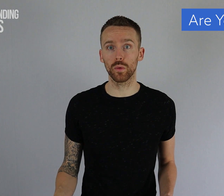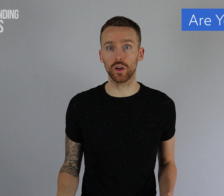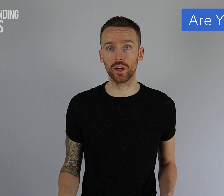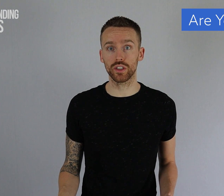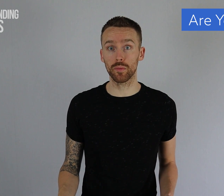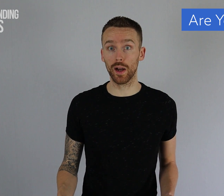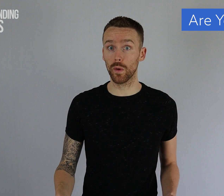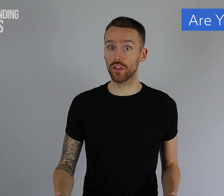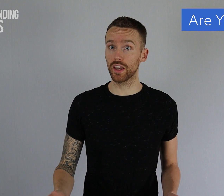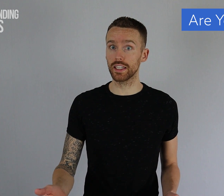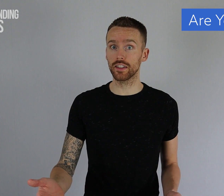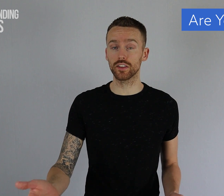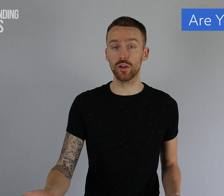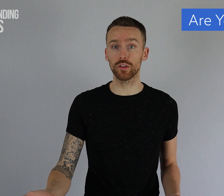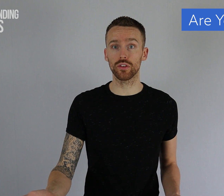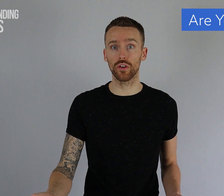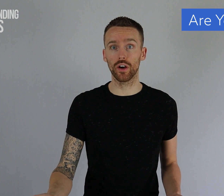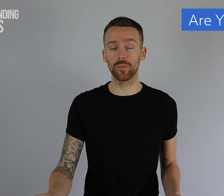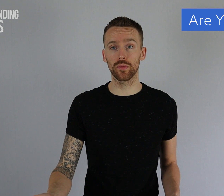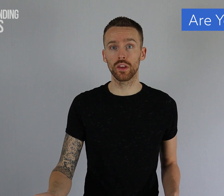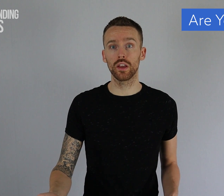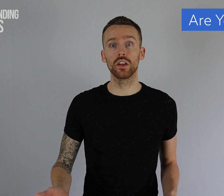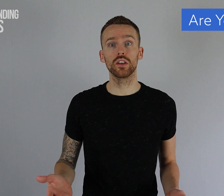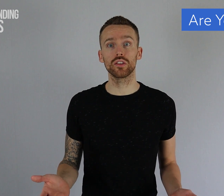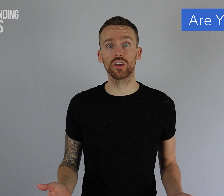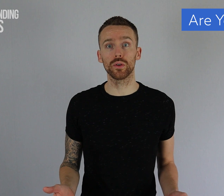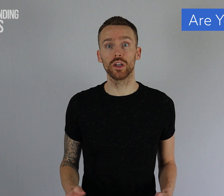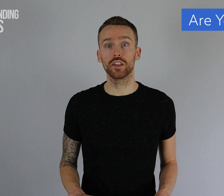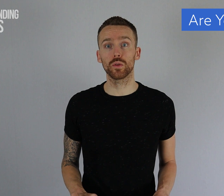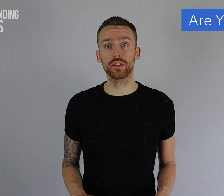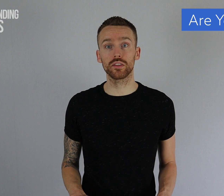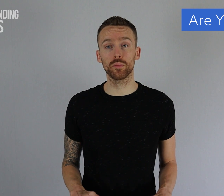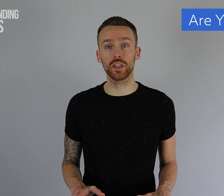up with a question about whether they need an interpreter or not. So to ask somebody